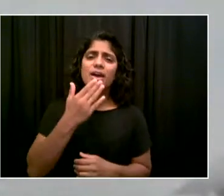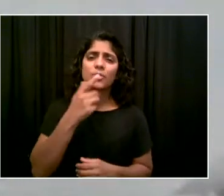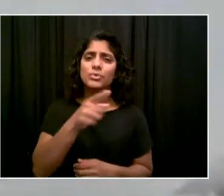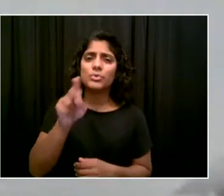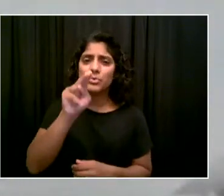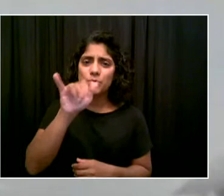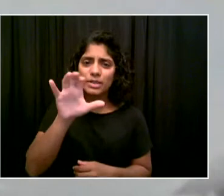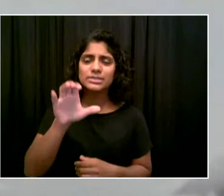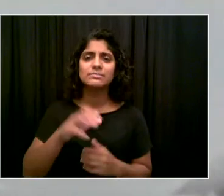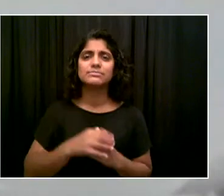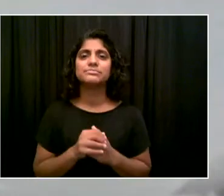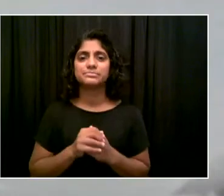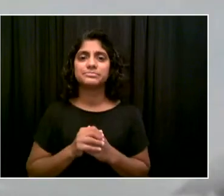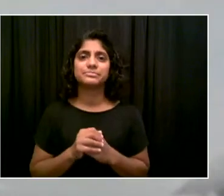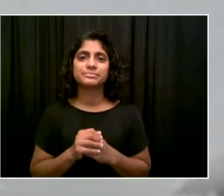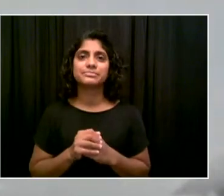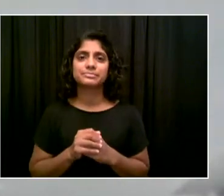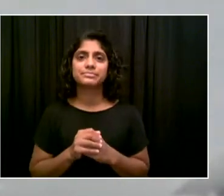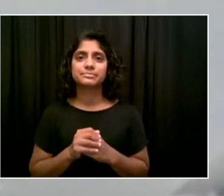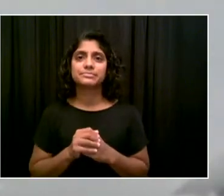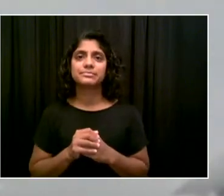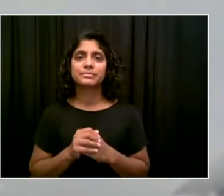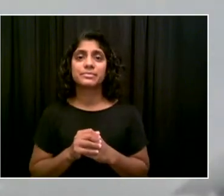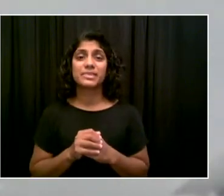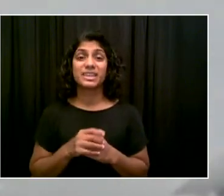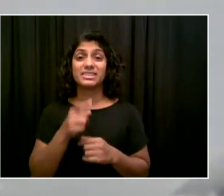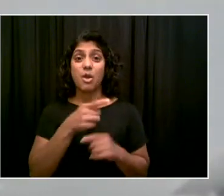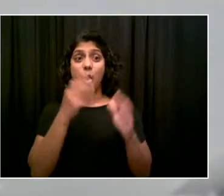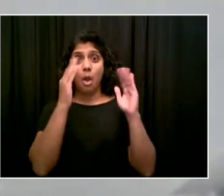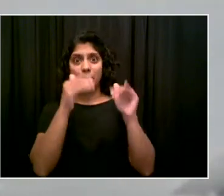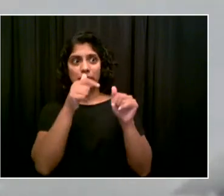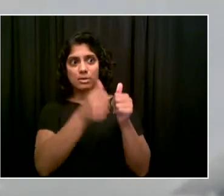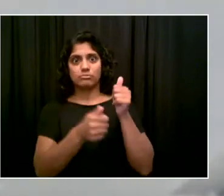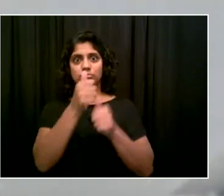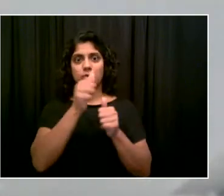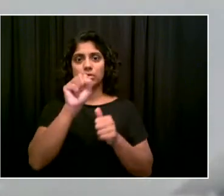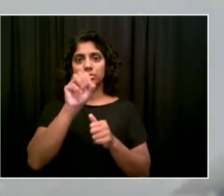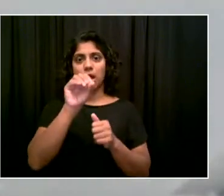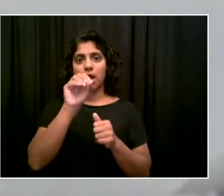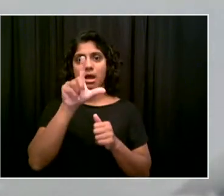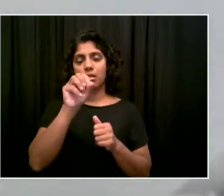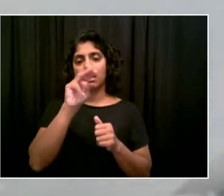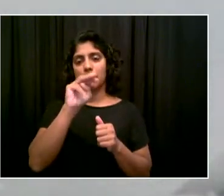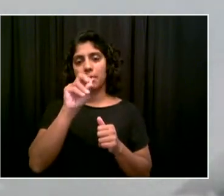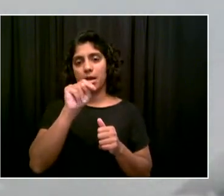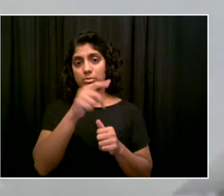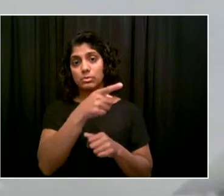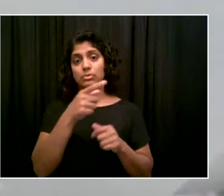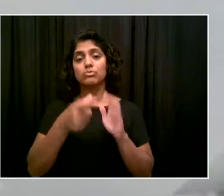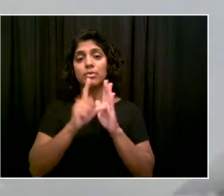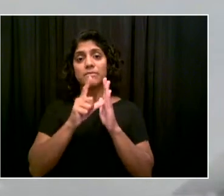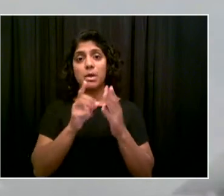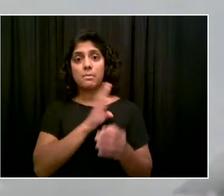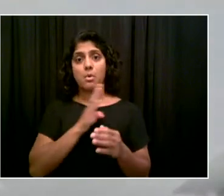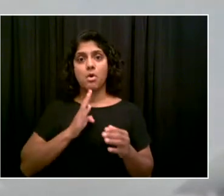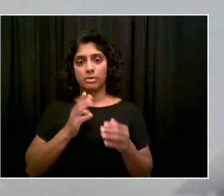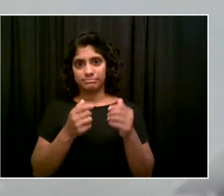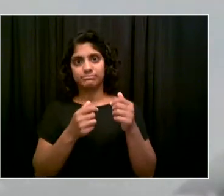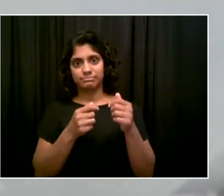PRICING ADVANCED RAPIDLY AND MAKING A MOVE TWIH THE NOMINATION OF COMMISSIONER SHERIF SOLIMAN.